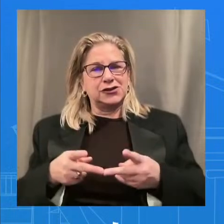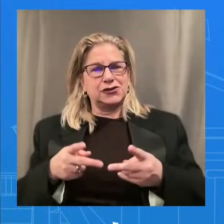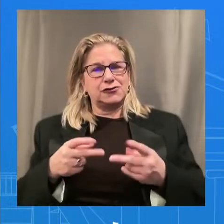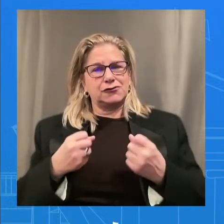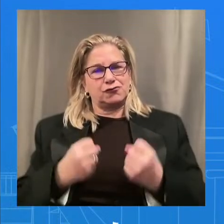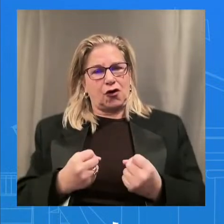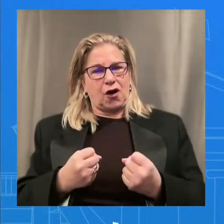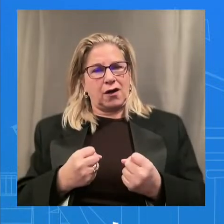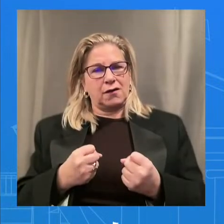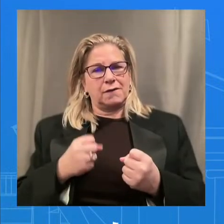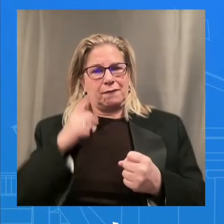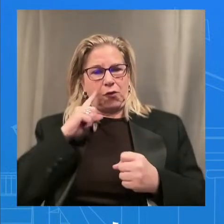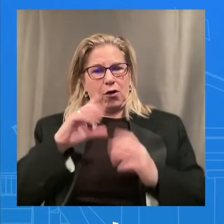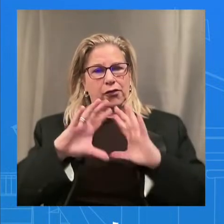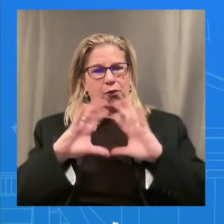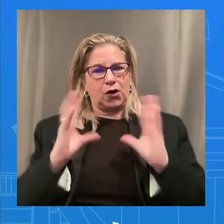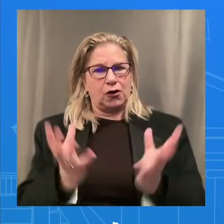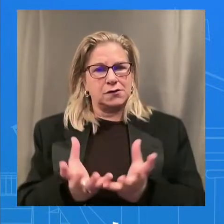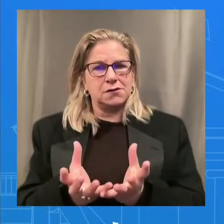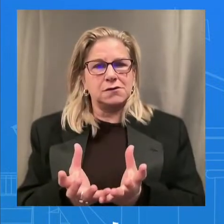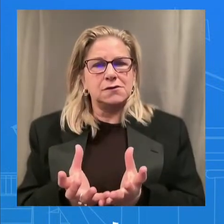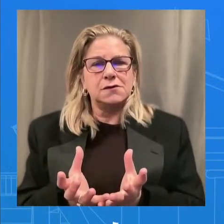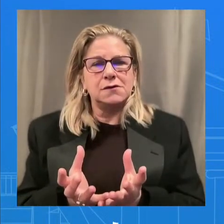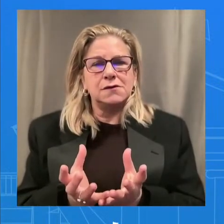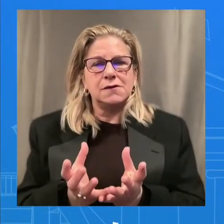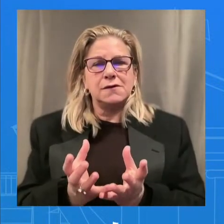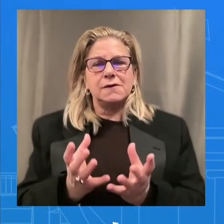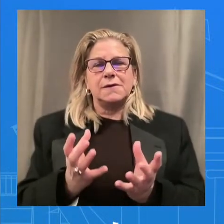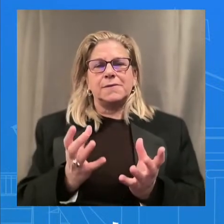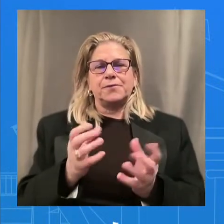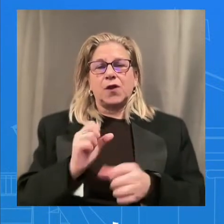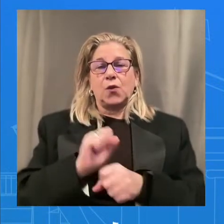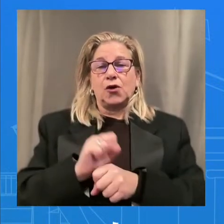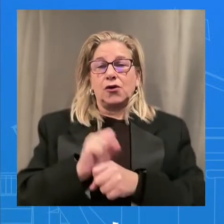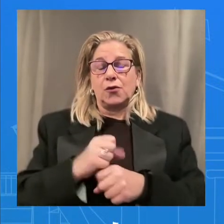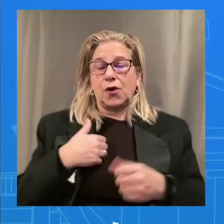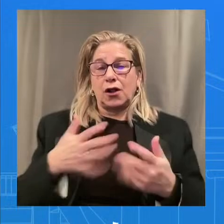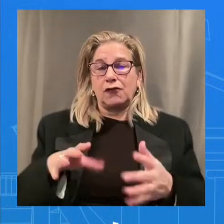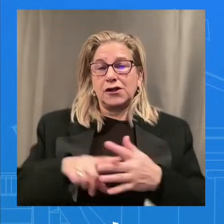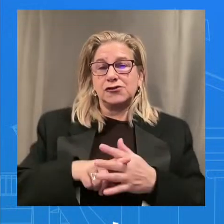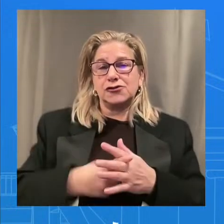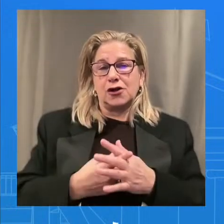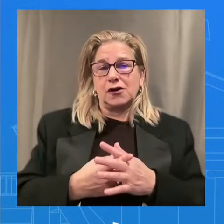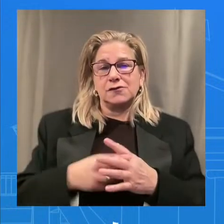our defense industrial base, the steps we’ve taken to protect America’s foundational technologies